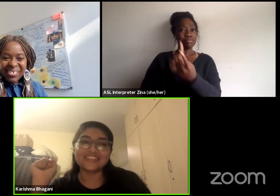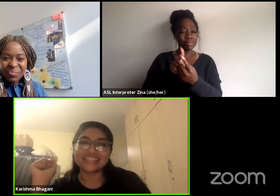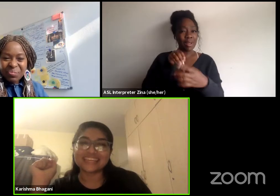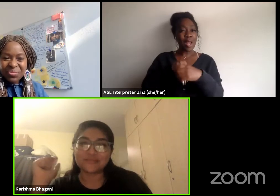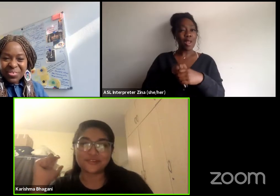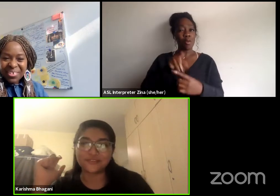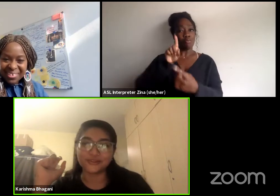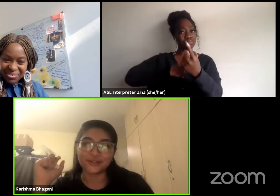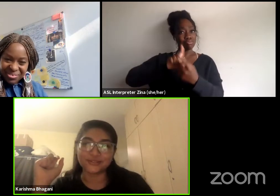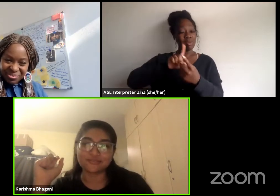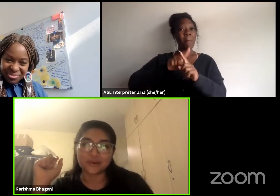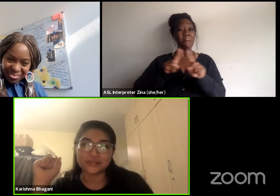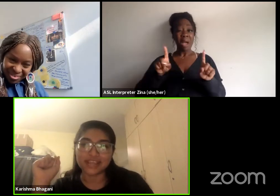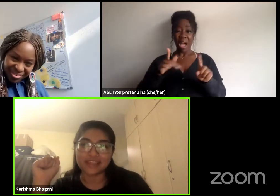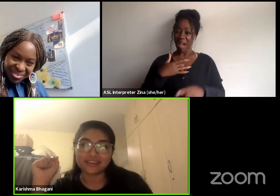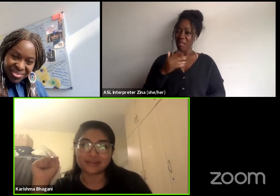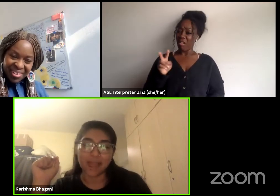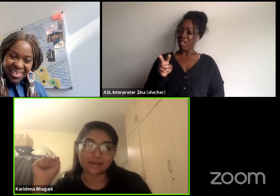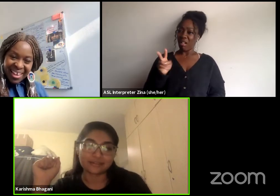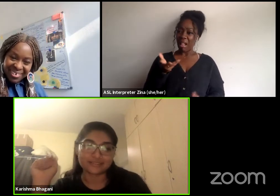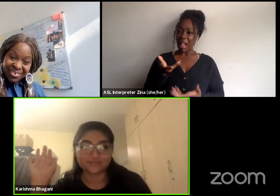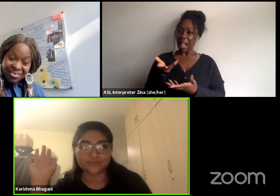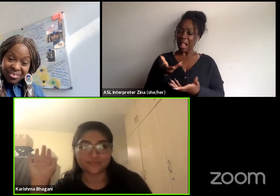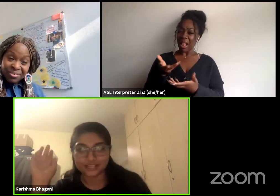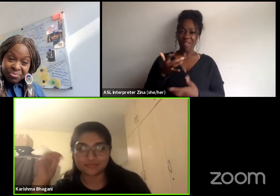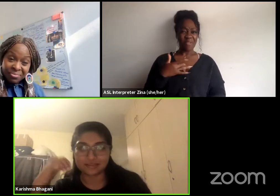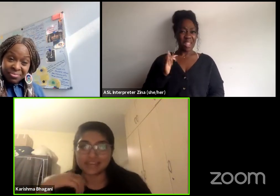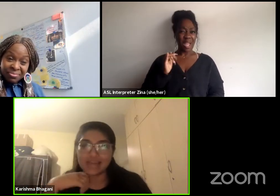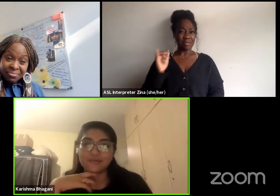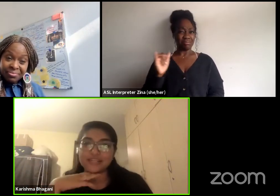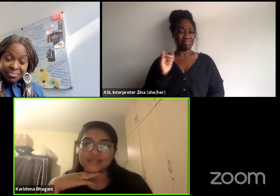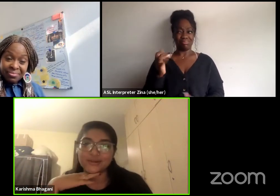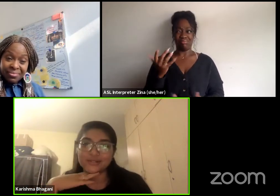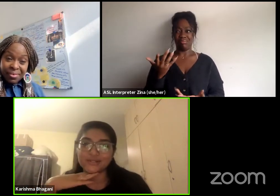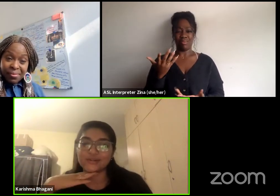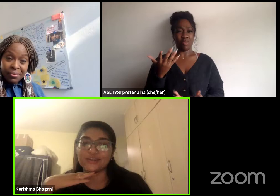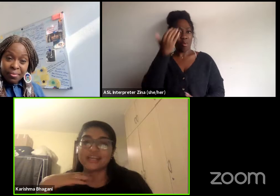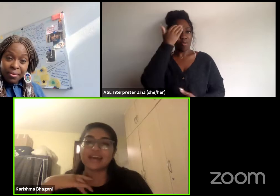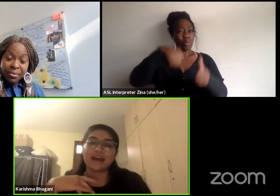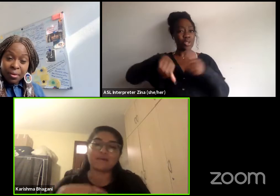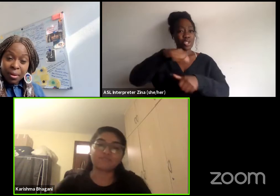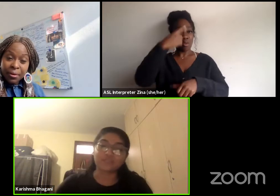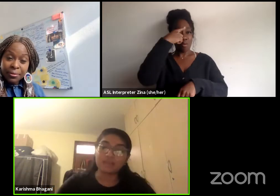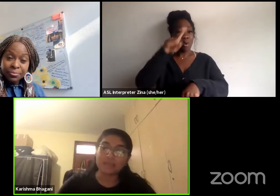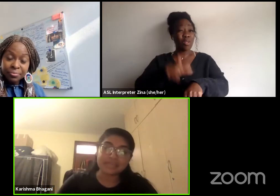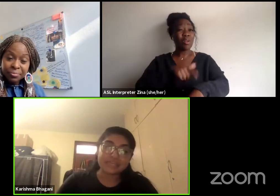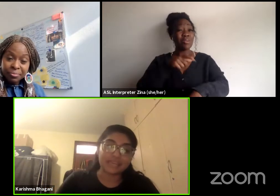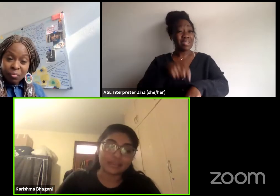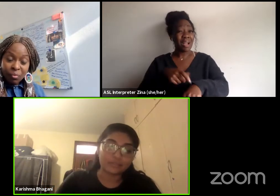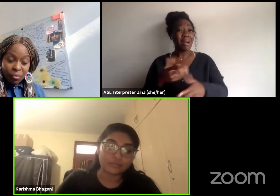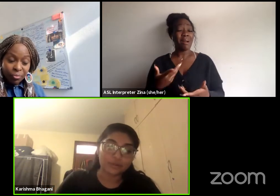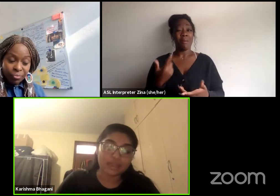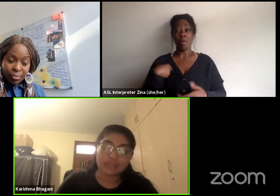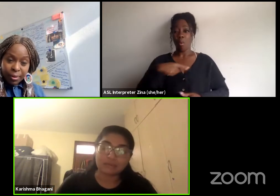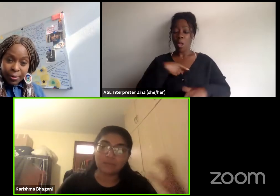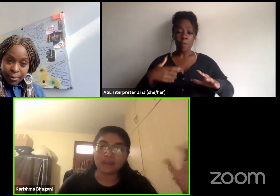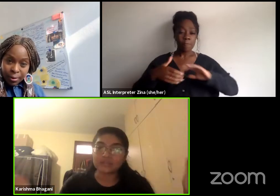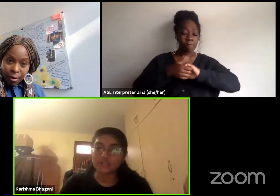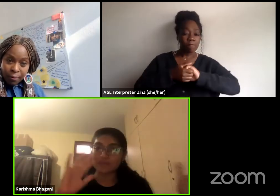with the number of phone calls we've been on together and panels and projects we've been collaborating on. So I met Nike through a partnership